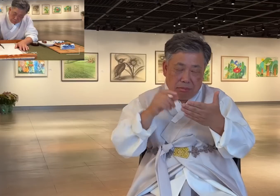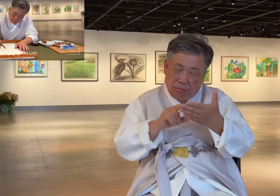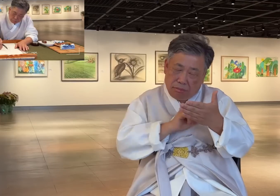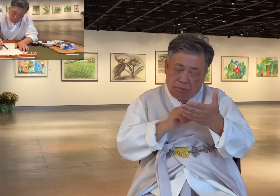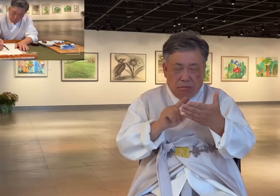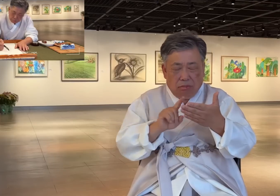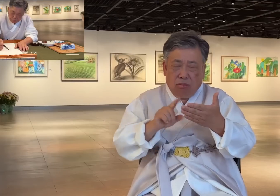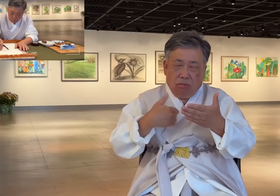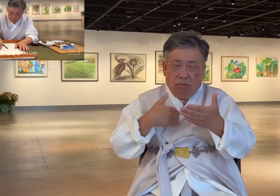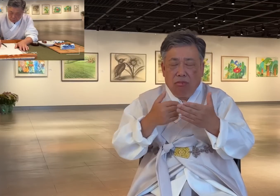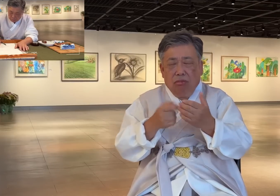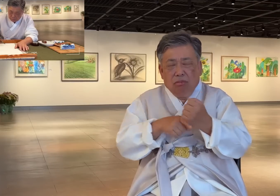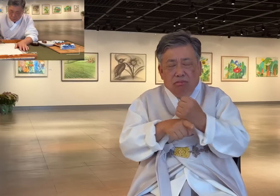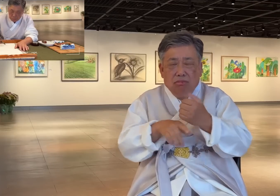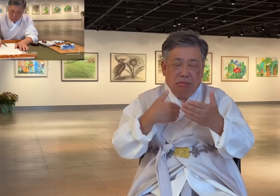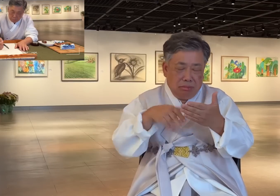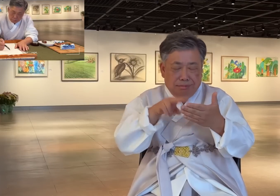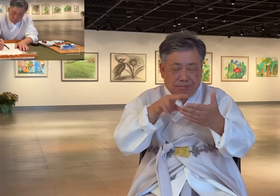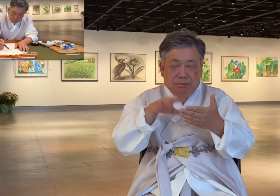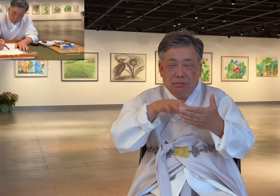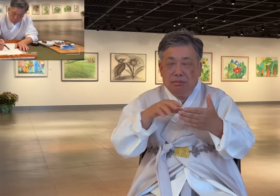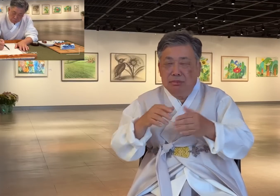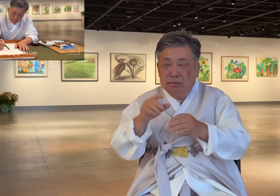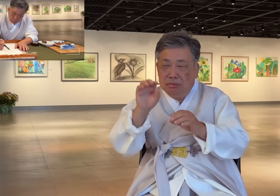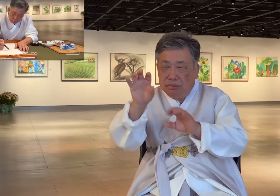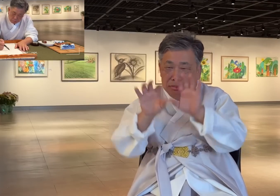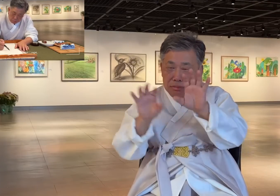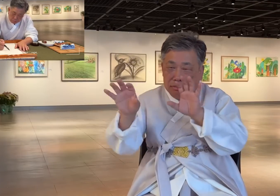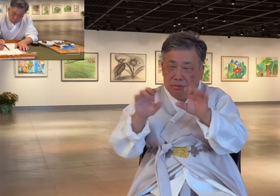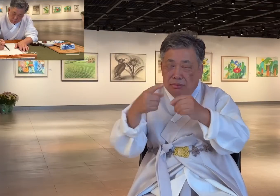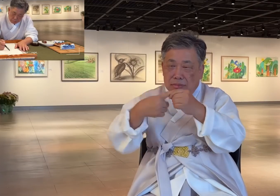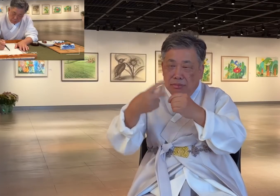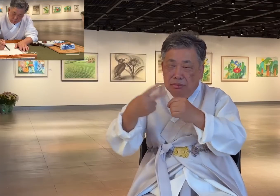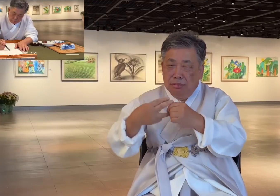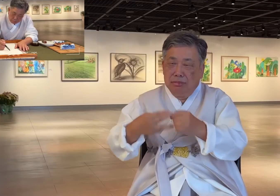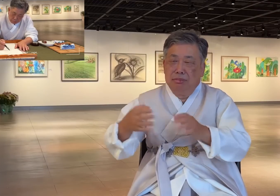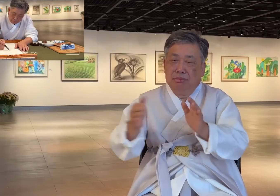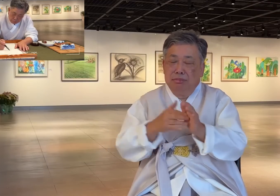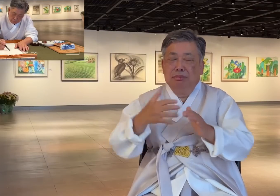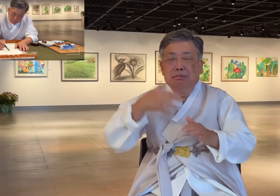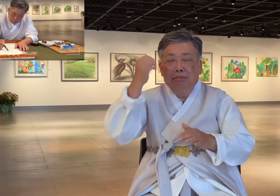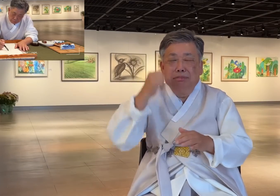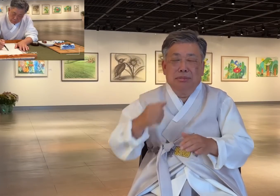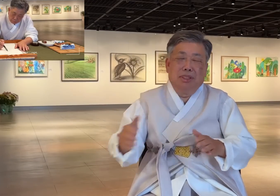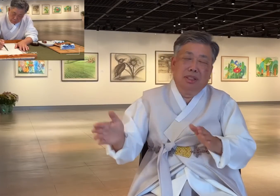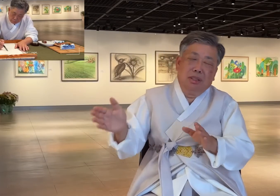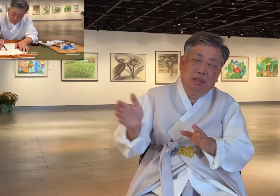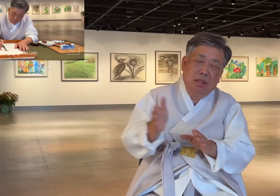and studied terminology every week . After memorizing it several times, I was able to memorize it.